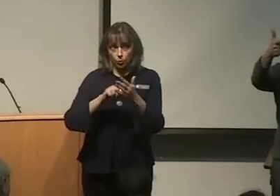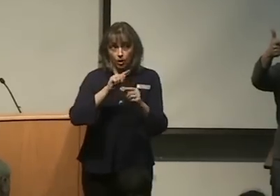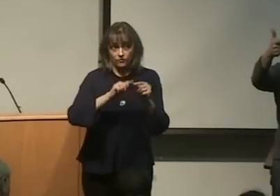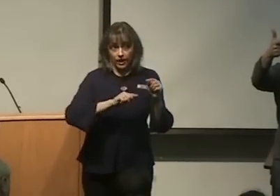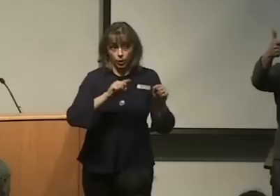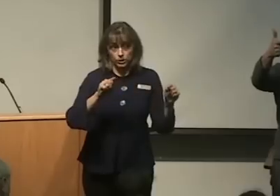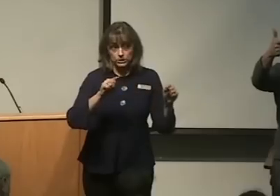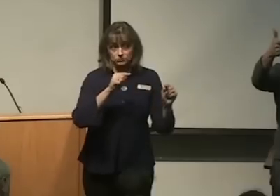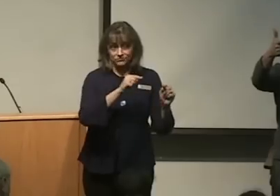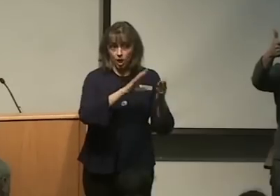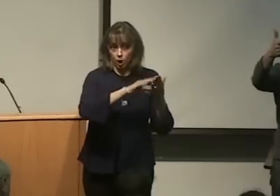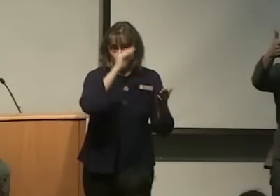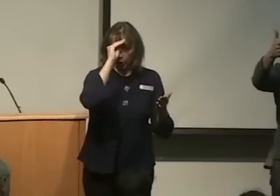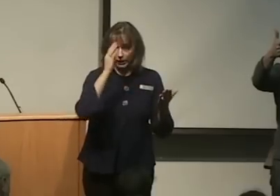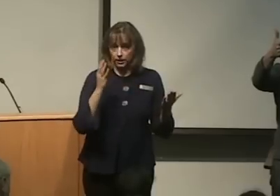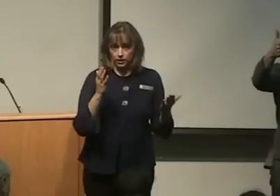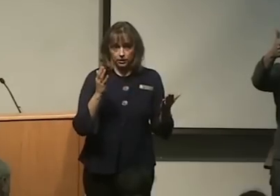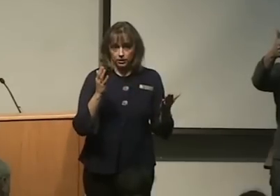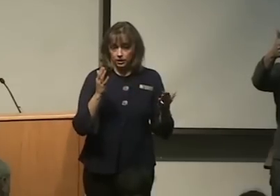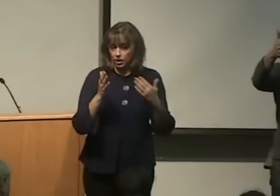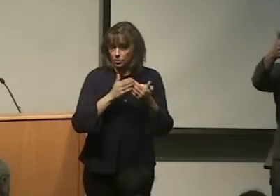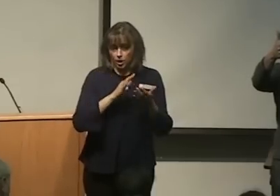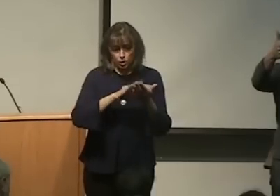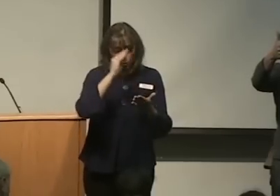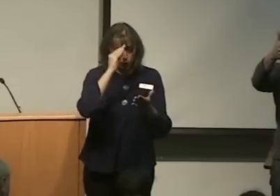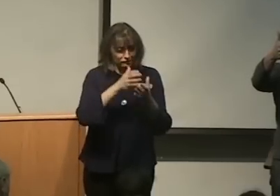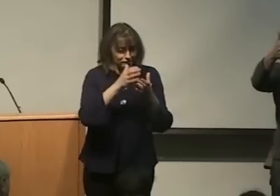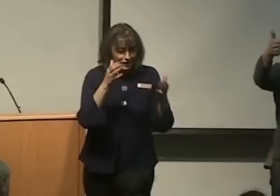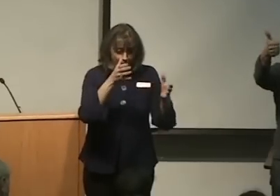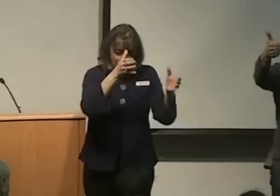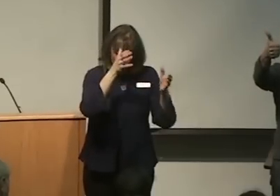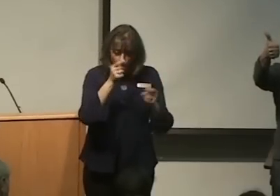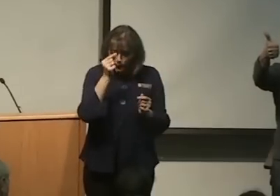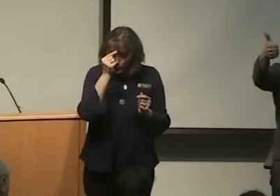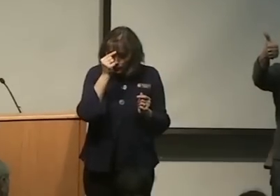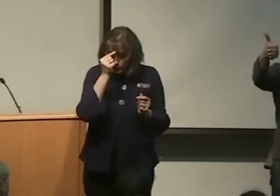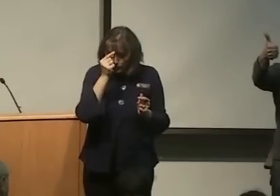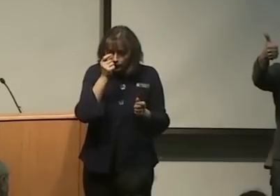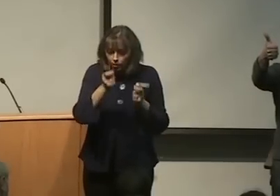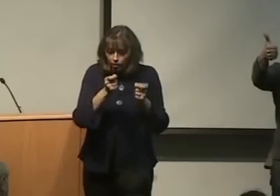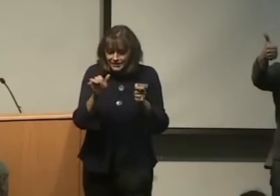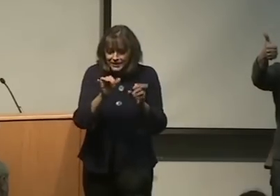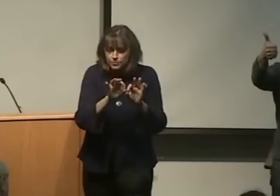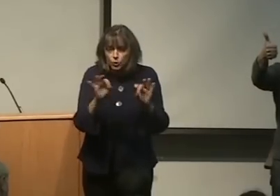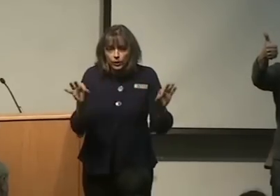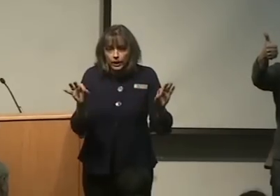We give the same degree to everybody whether you learned or you learned a little, but you had the same butt time. We've got that backwards.